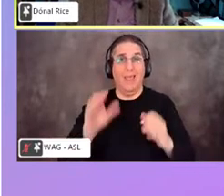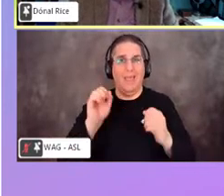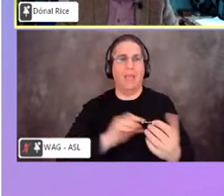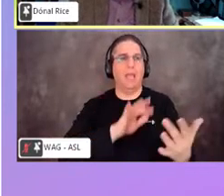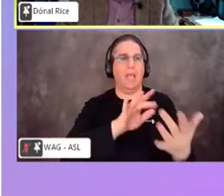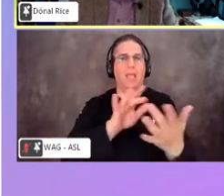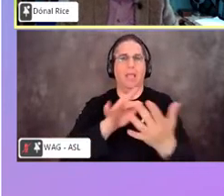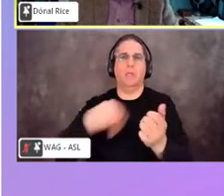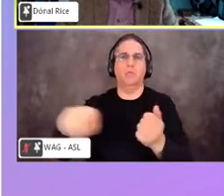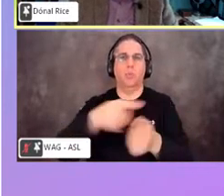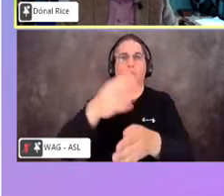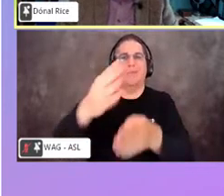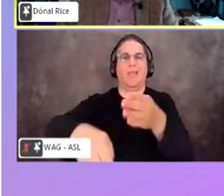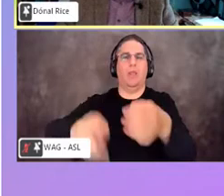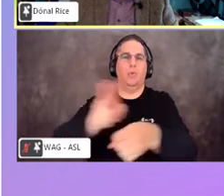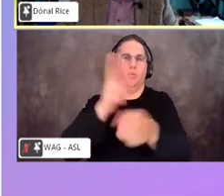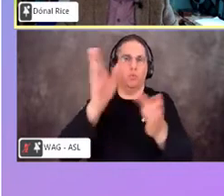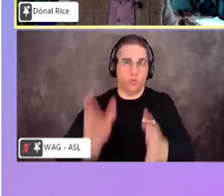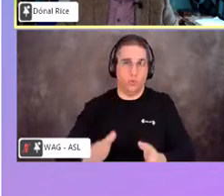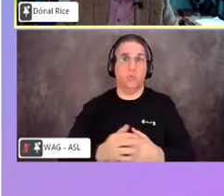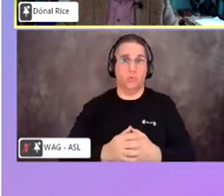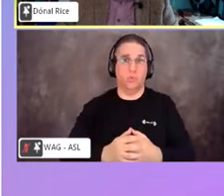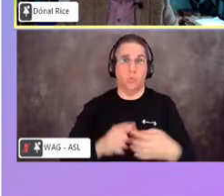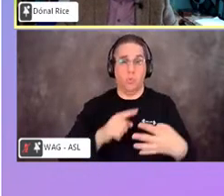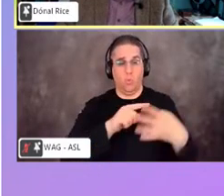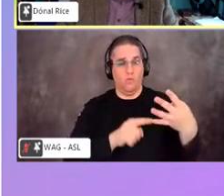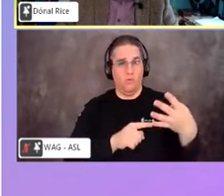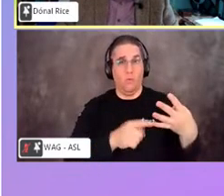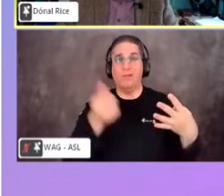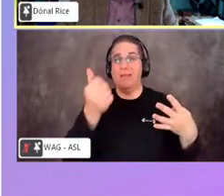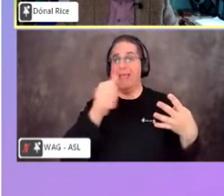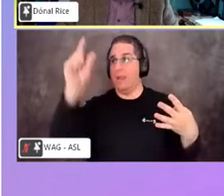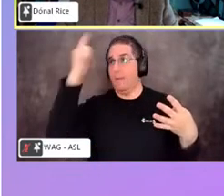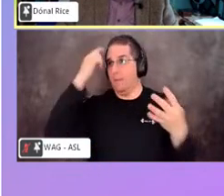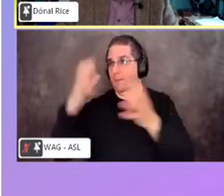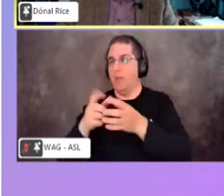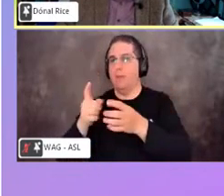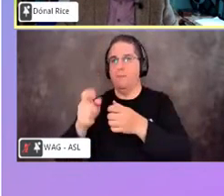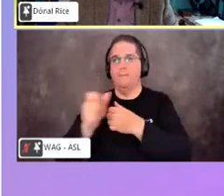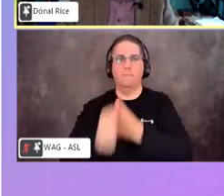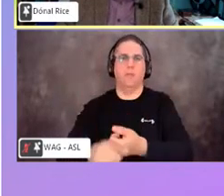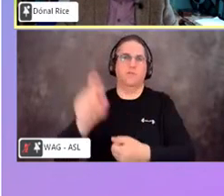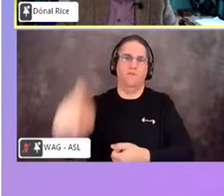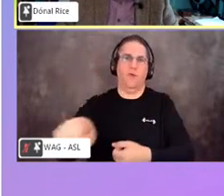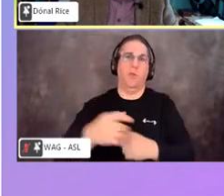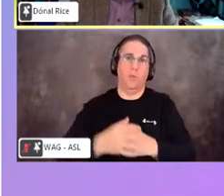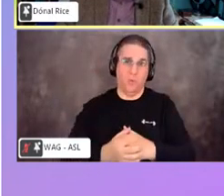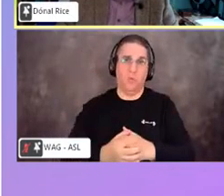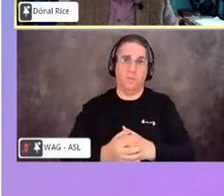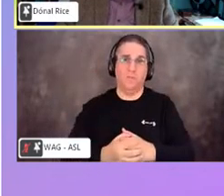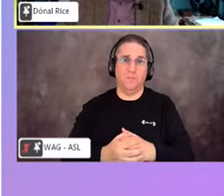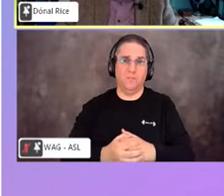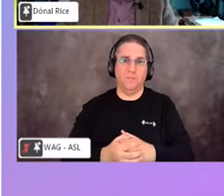The fourth leg of the the directive is around organisations building capacity and awareness of web accessibility and engaging